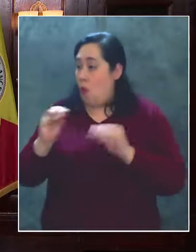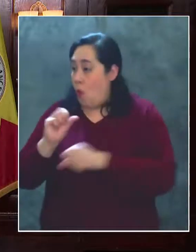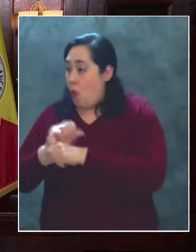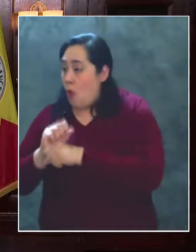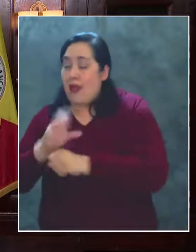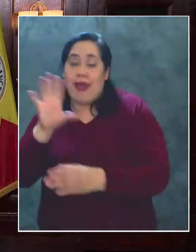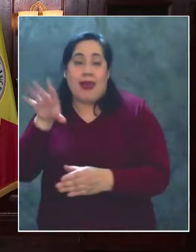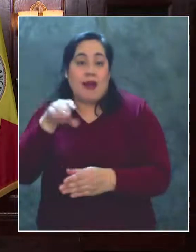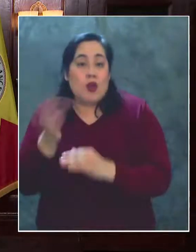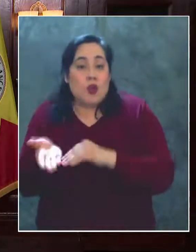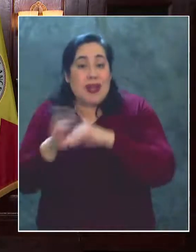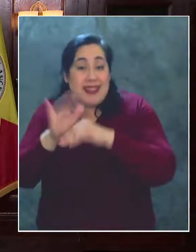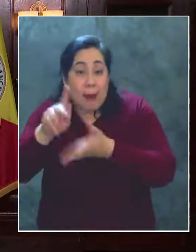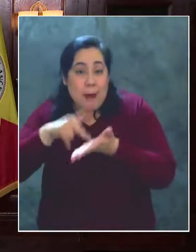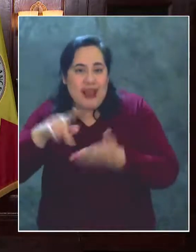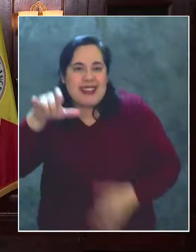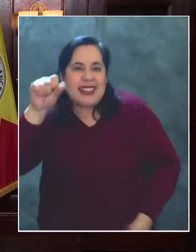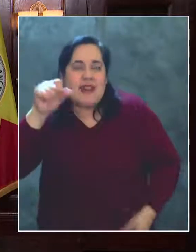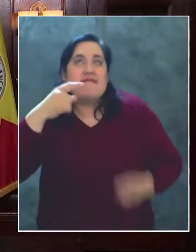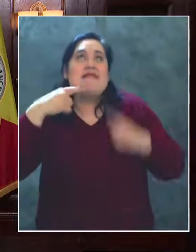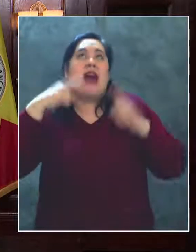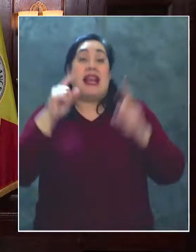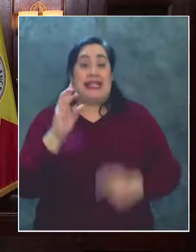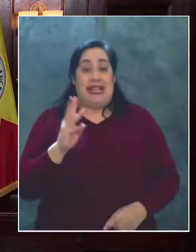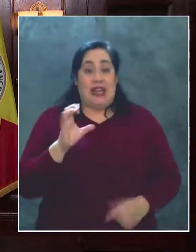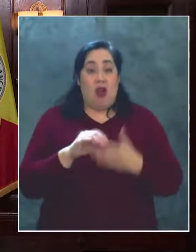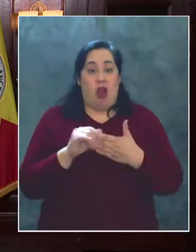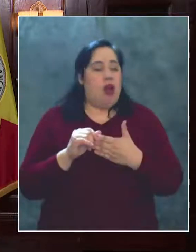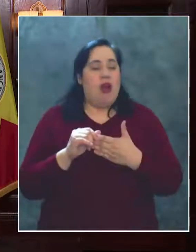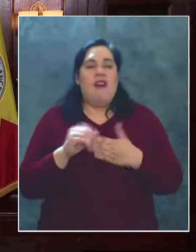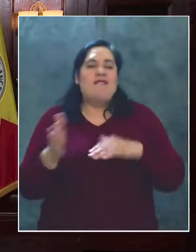CHILDCARE TO UNEMPLOYED, IT INCREASES THAT APPOINTMENT FROM